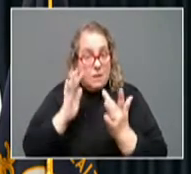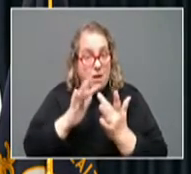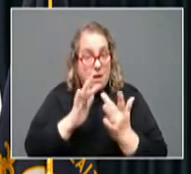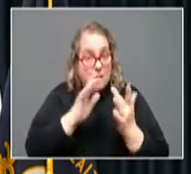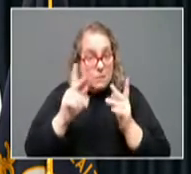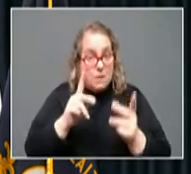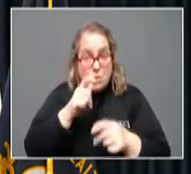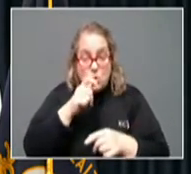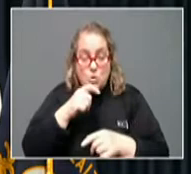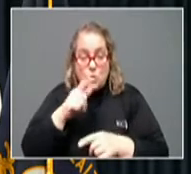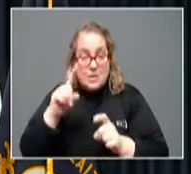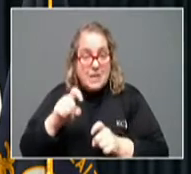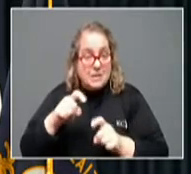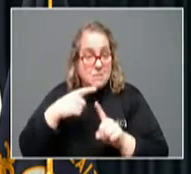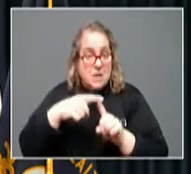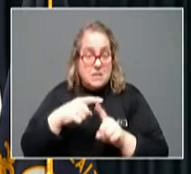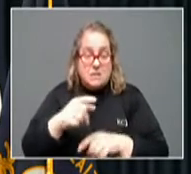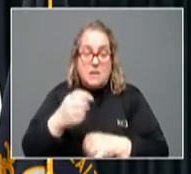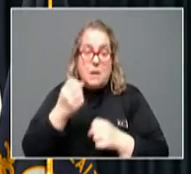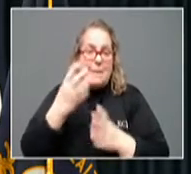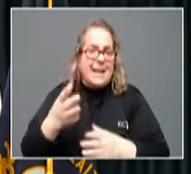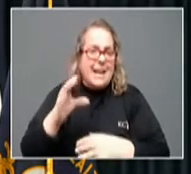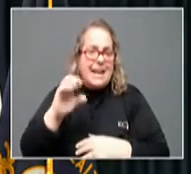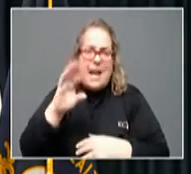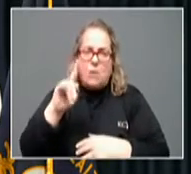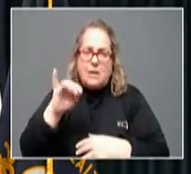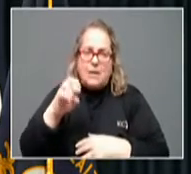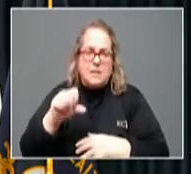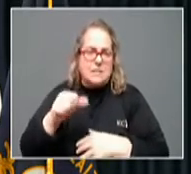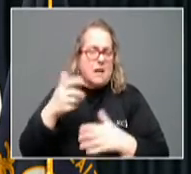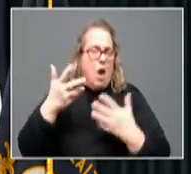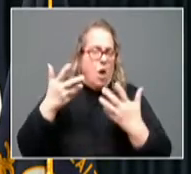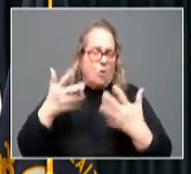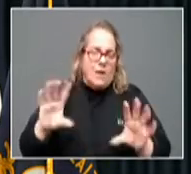Many counties have already had two. And and and part of that april, I'm sorry.